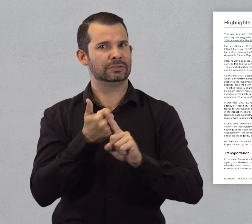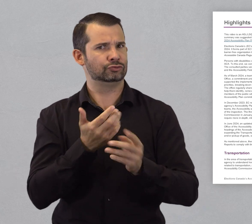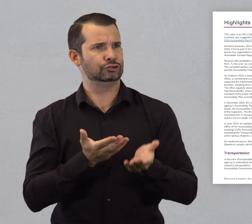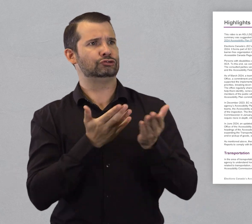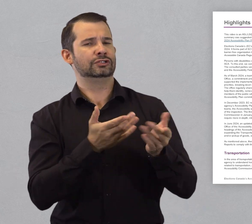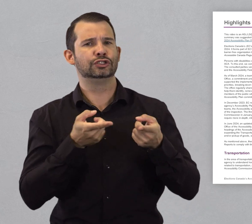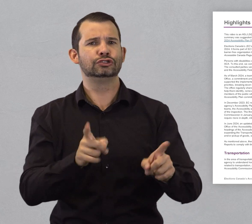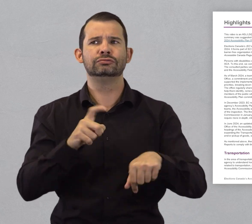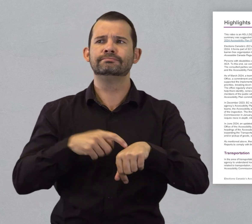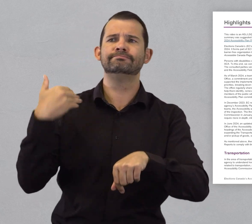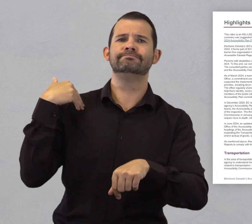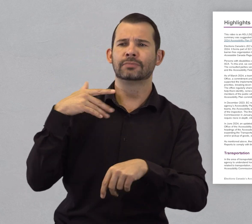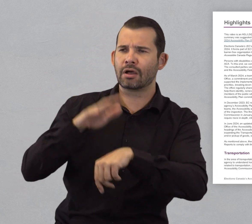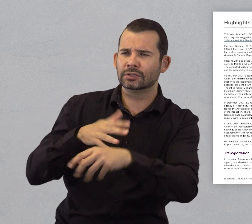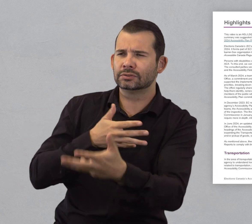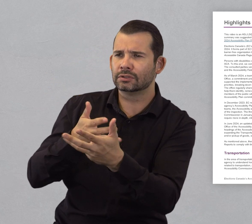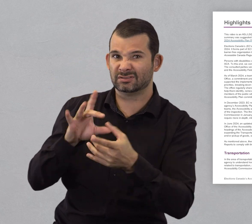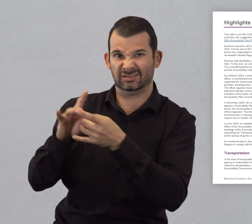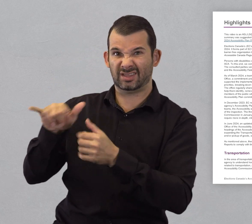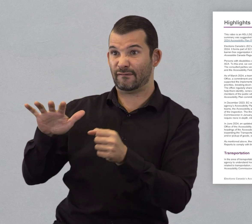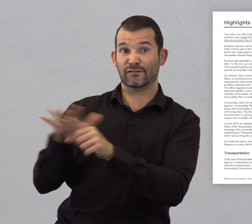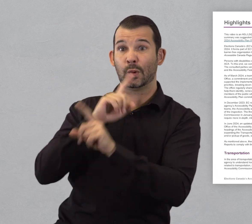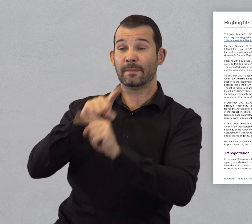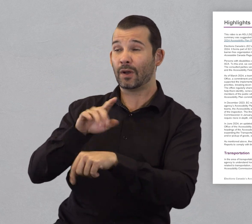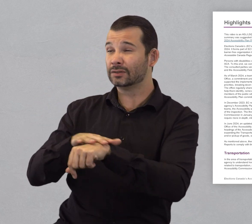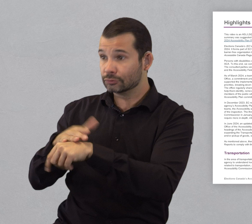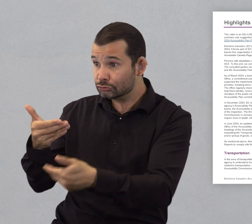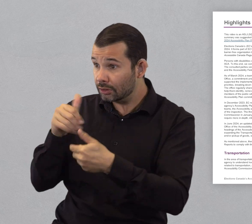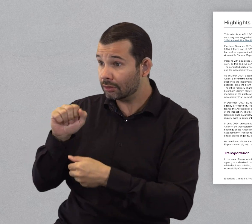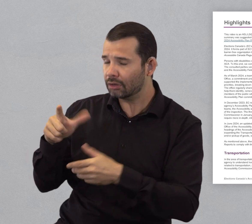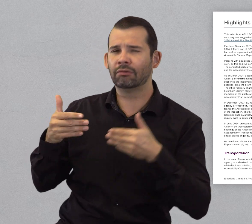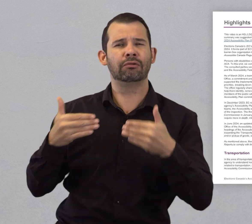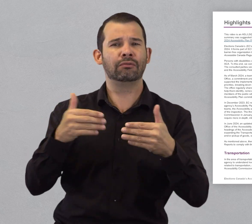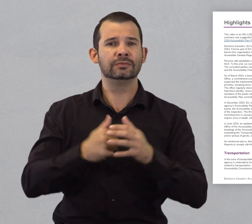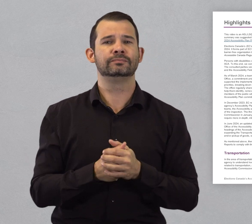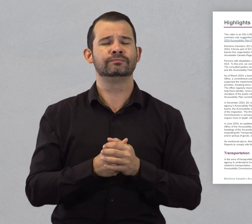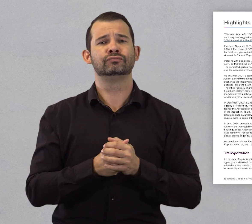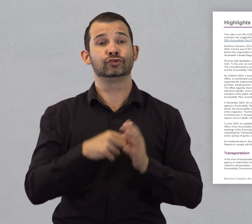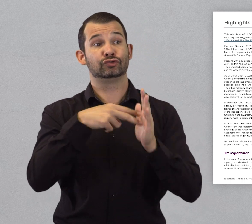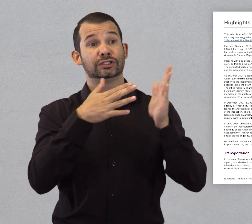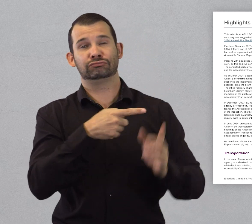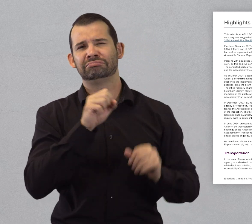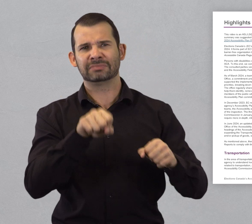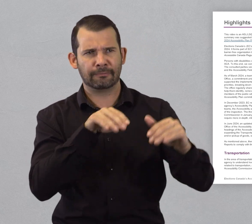The summary was suggested during consultations of the full report. Readers can access the full